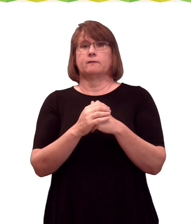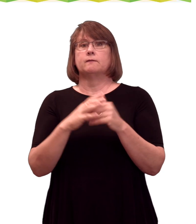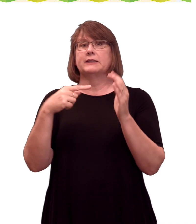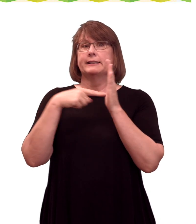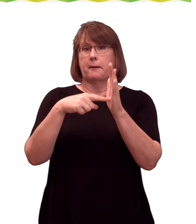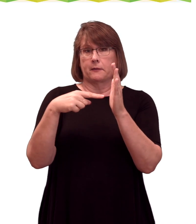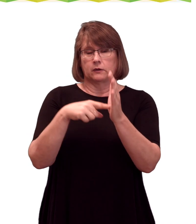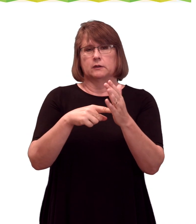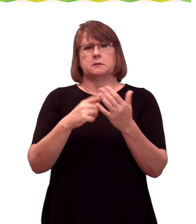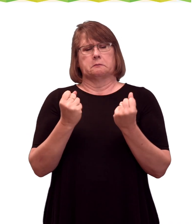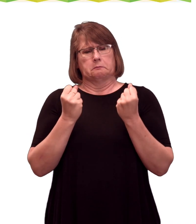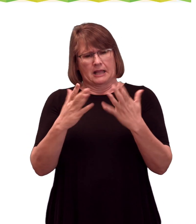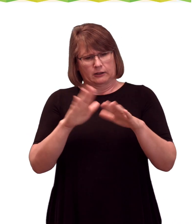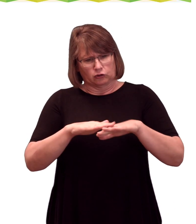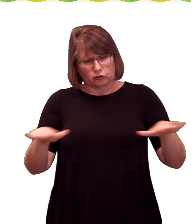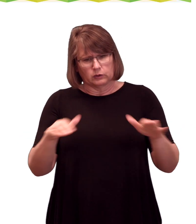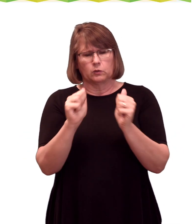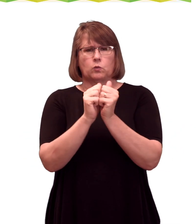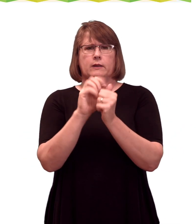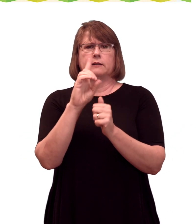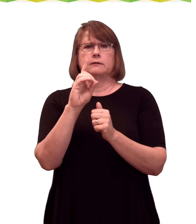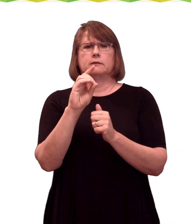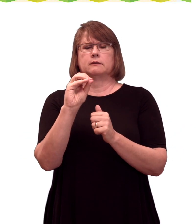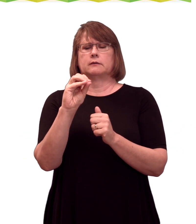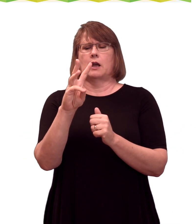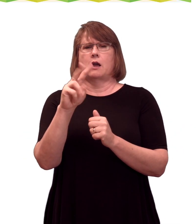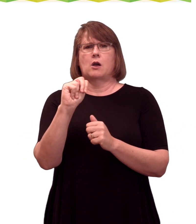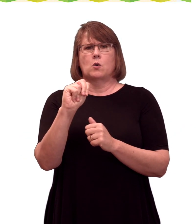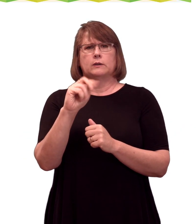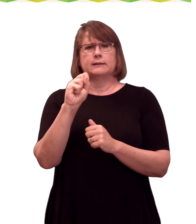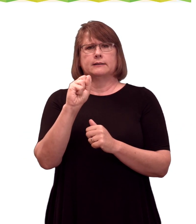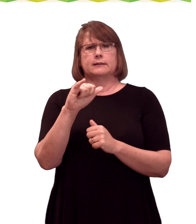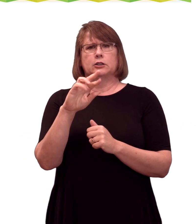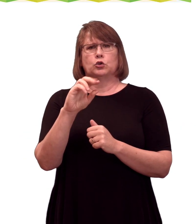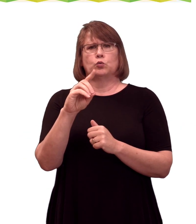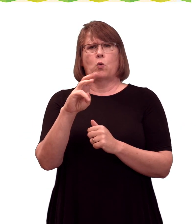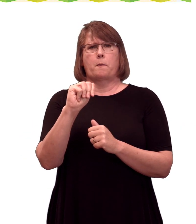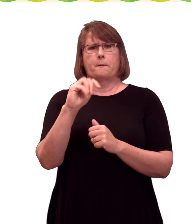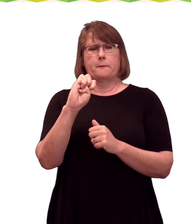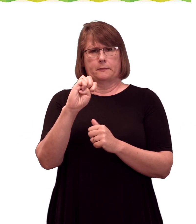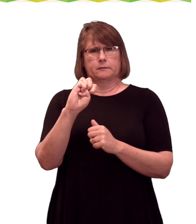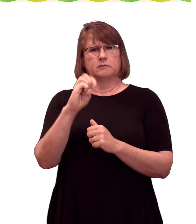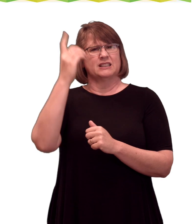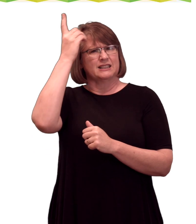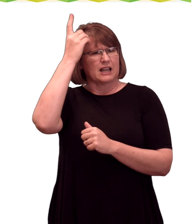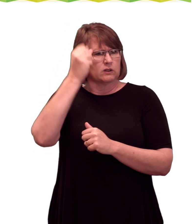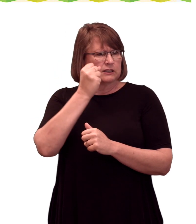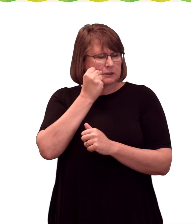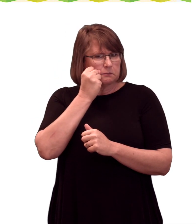For example, many children with Down Syndrome